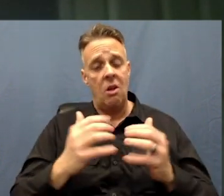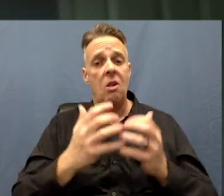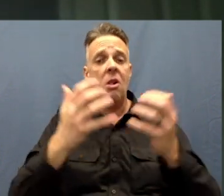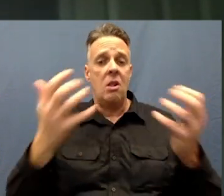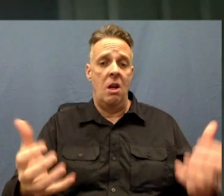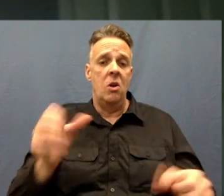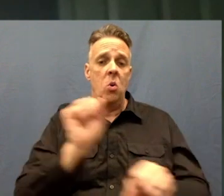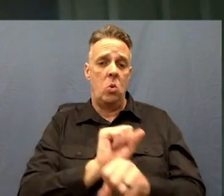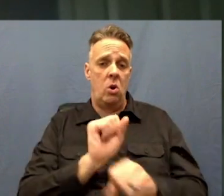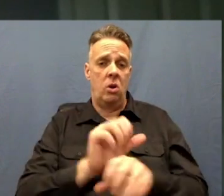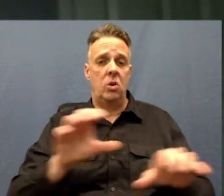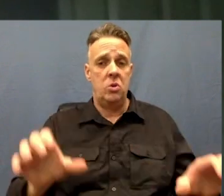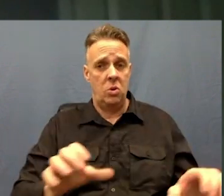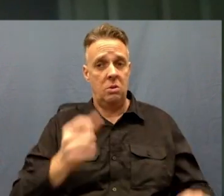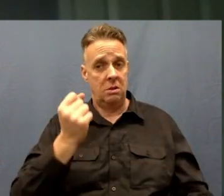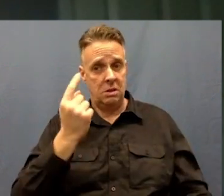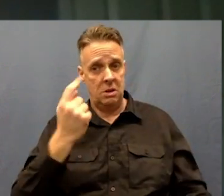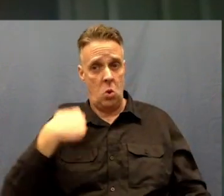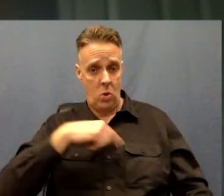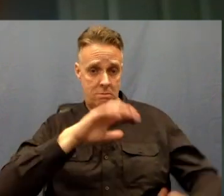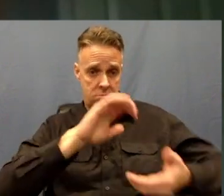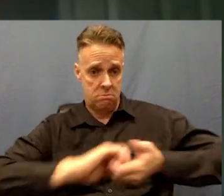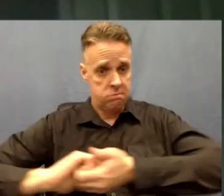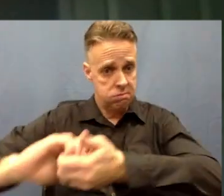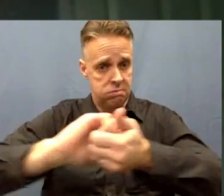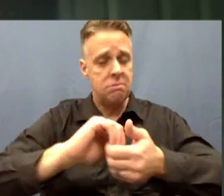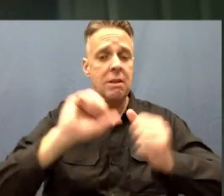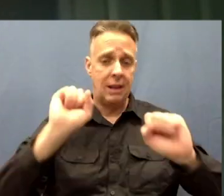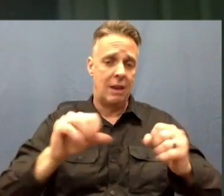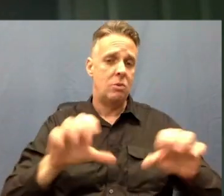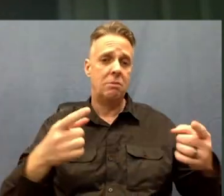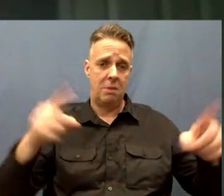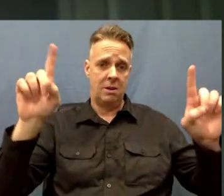DO, BUT I KNOW THAT TOGETHER WE CAN MAKE THE DIFFERENCE. AND WE ARE DOING IT RIGHT NOW.